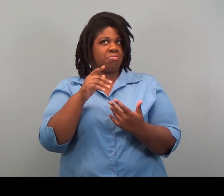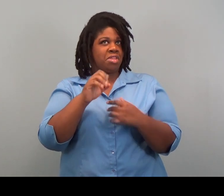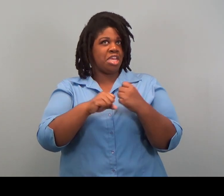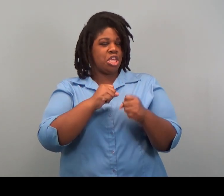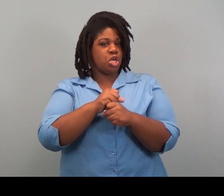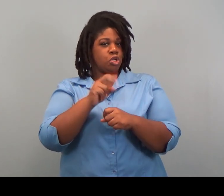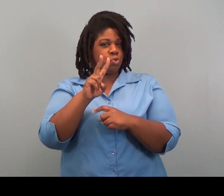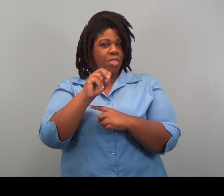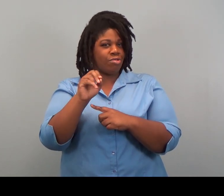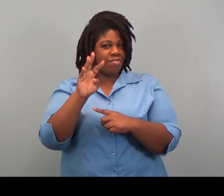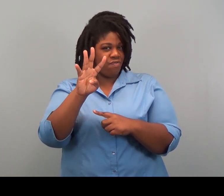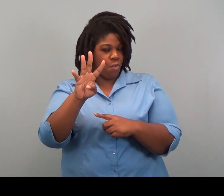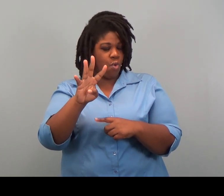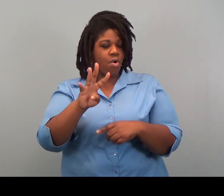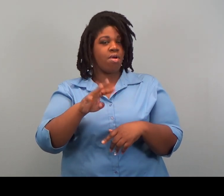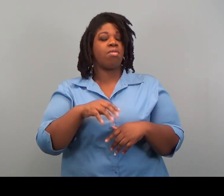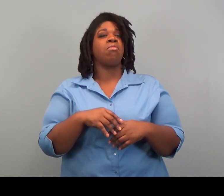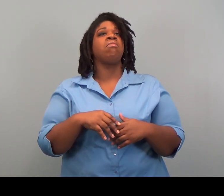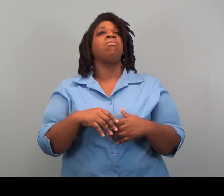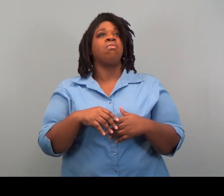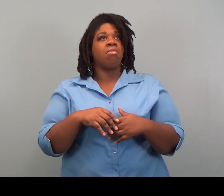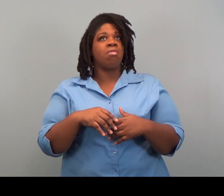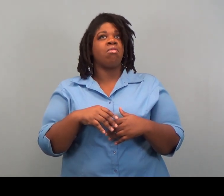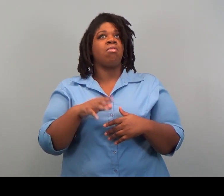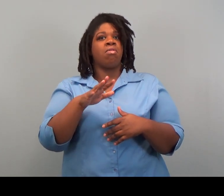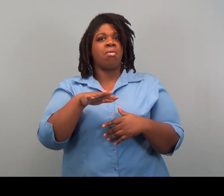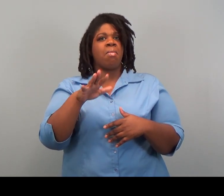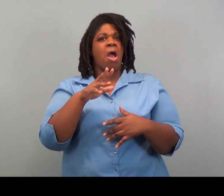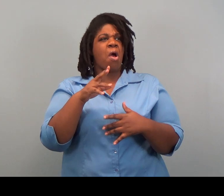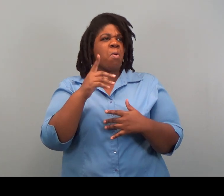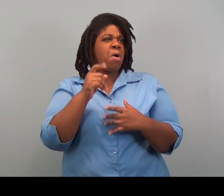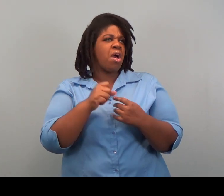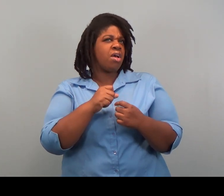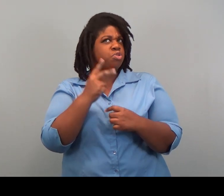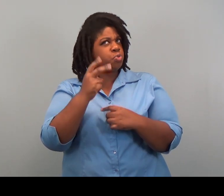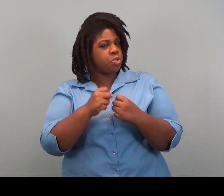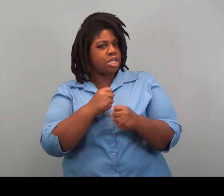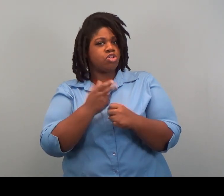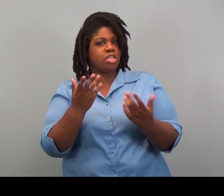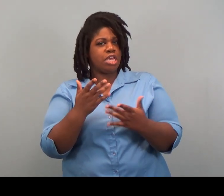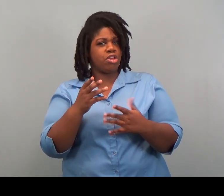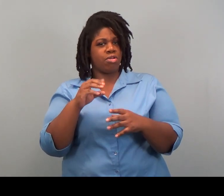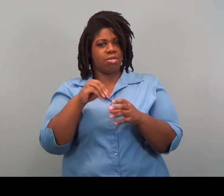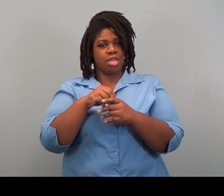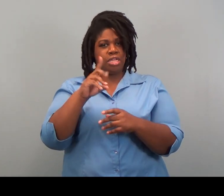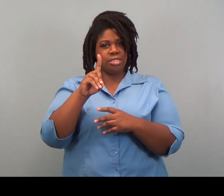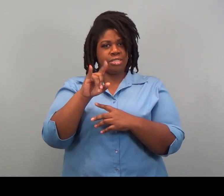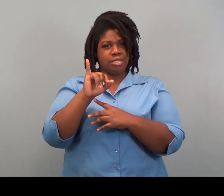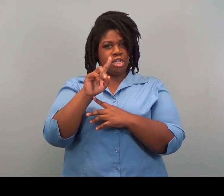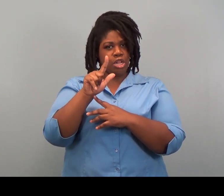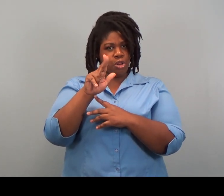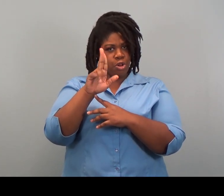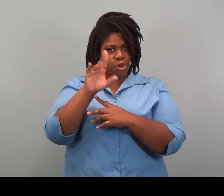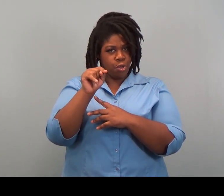After about a year or two here in Duluth, I started thinking about making a change in my career